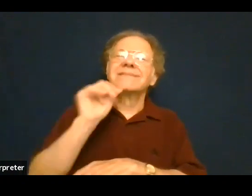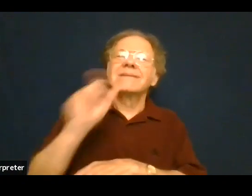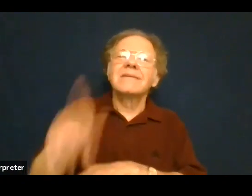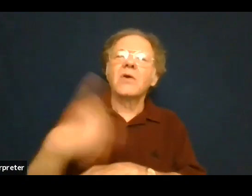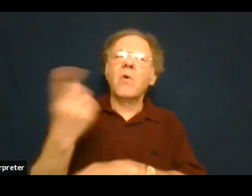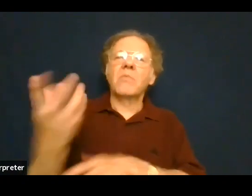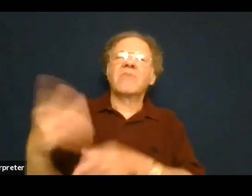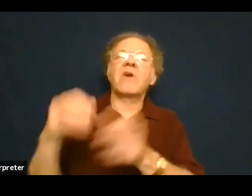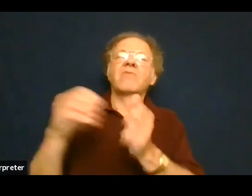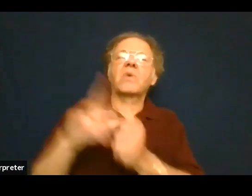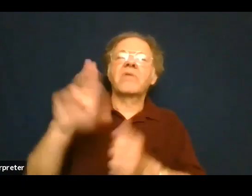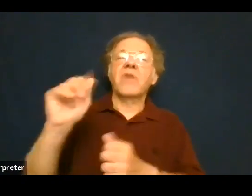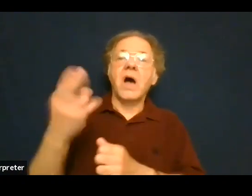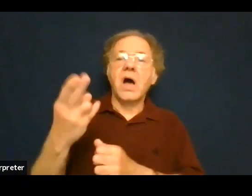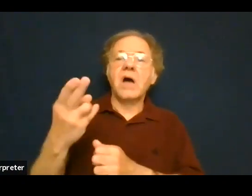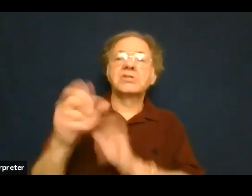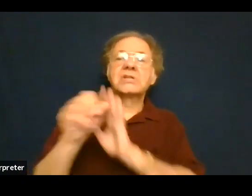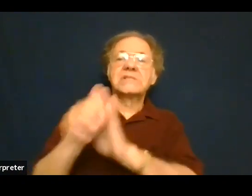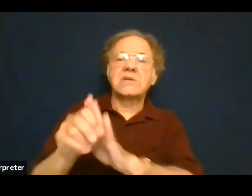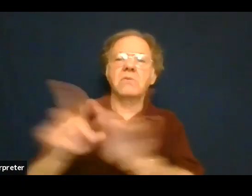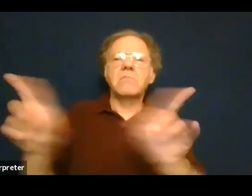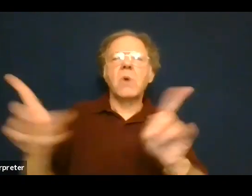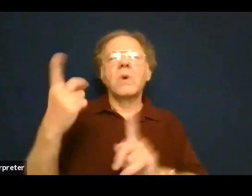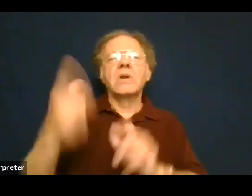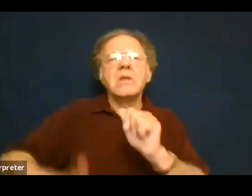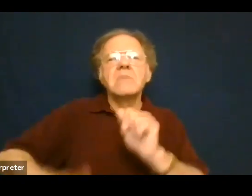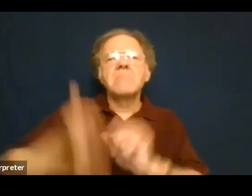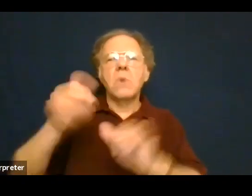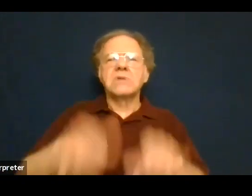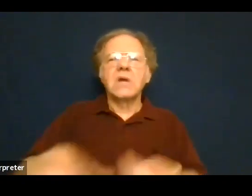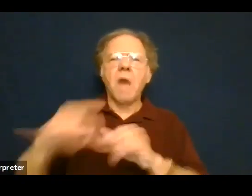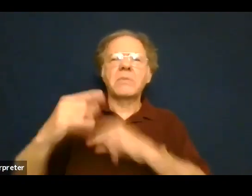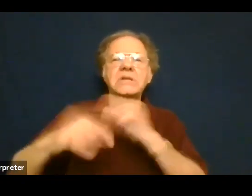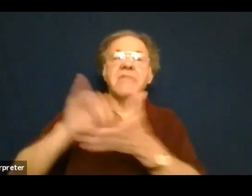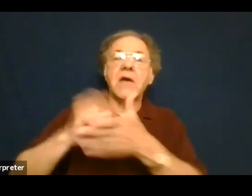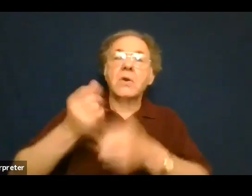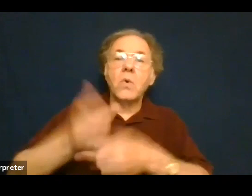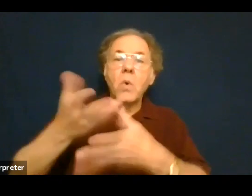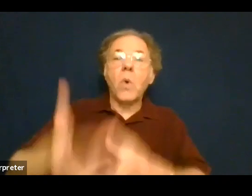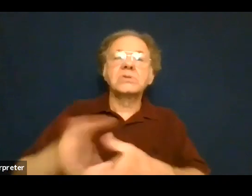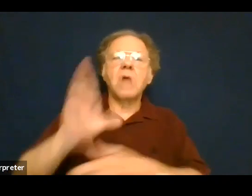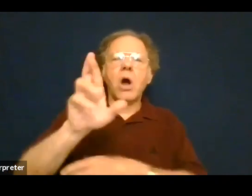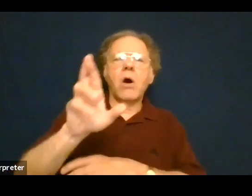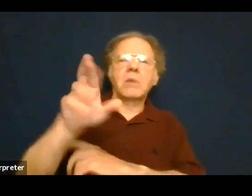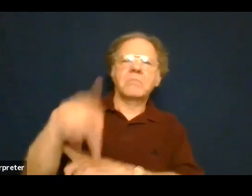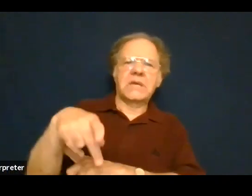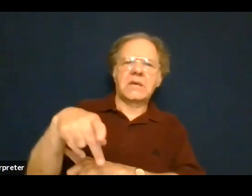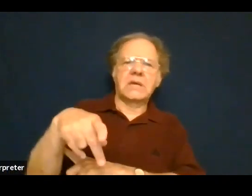but it's also one of the most common genes that causes retinitis pigmentosa in a non-syndromic form.